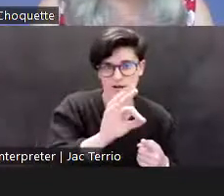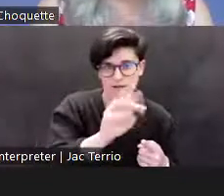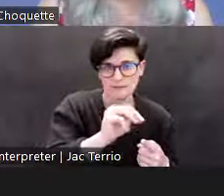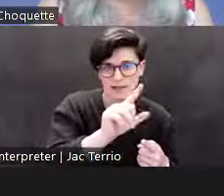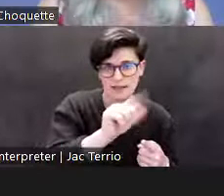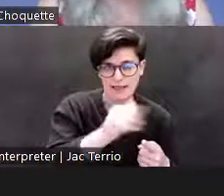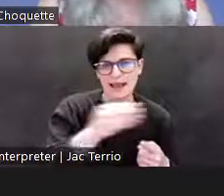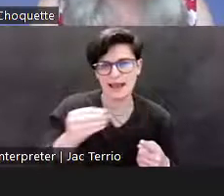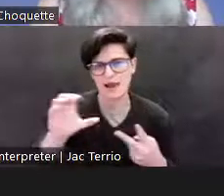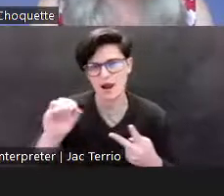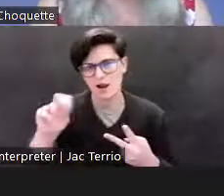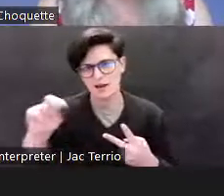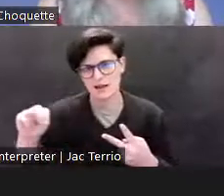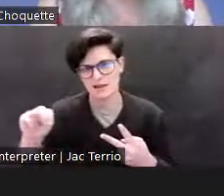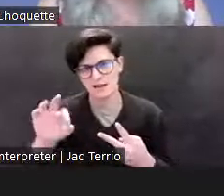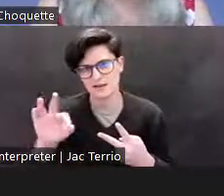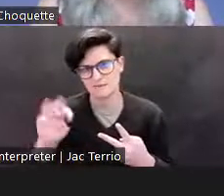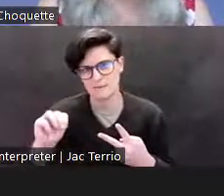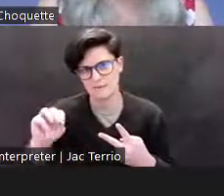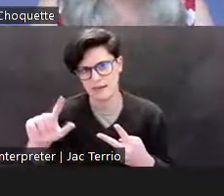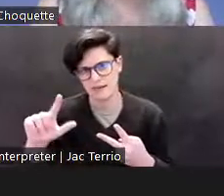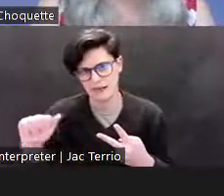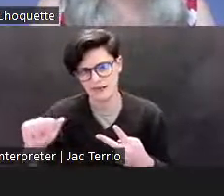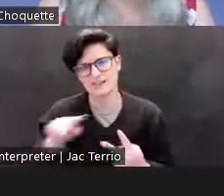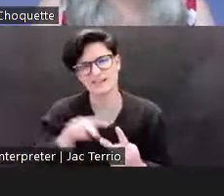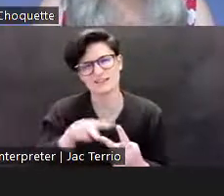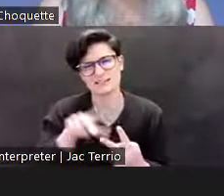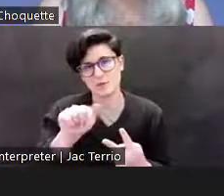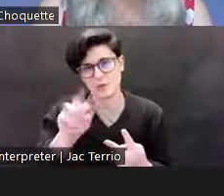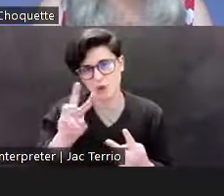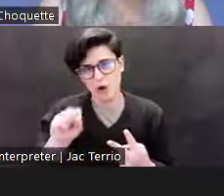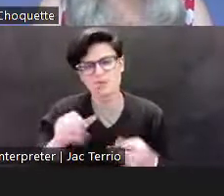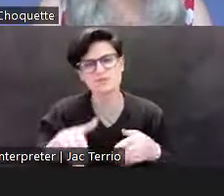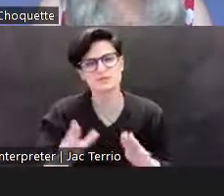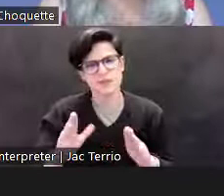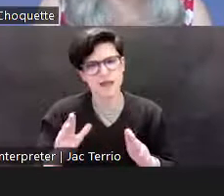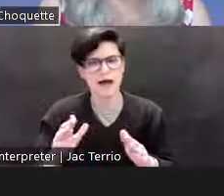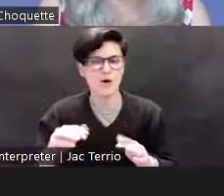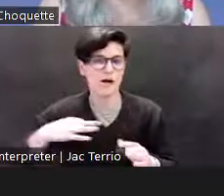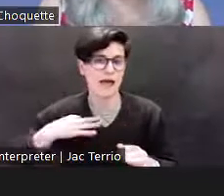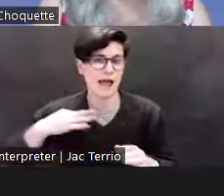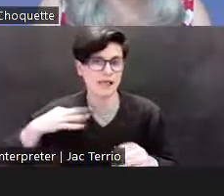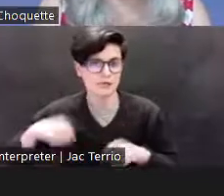15:42:29 These laws allow eligible employees to take Job protected leave from work for